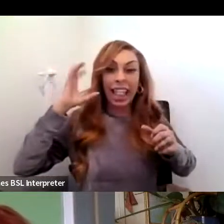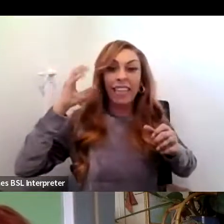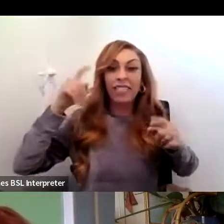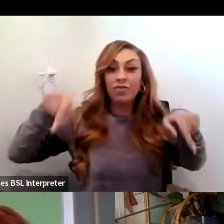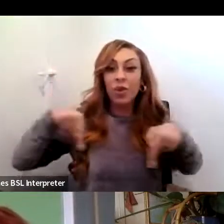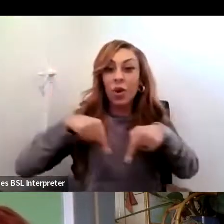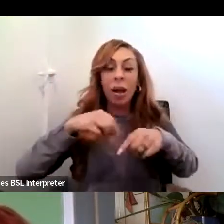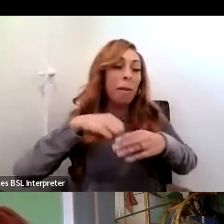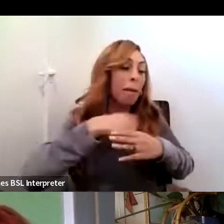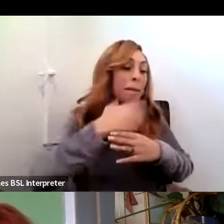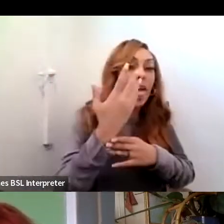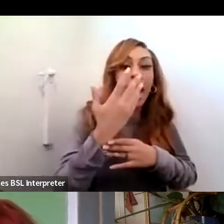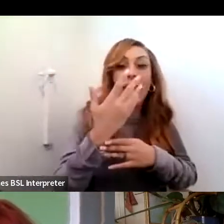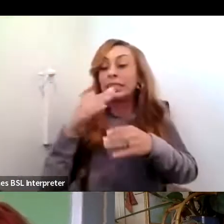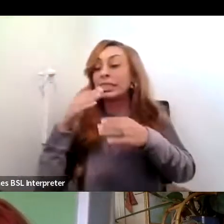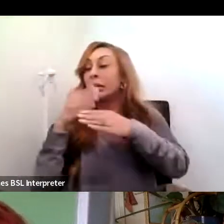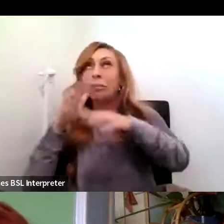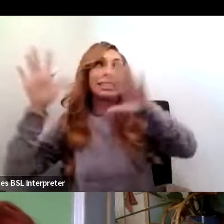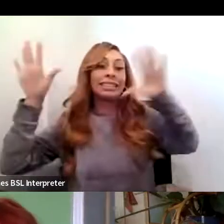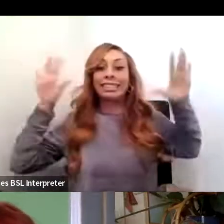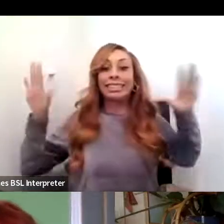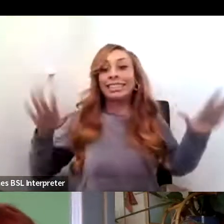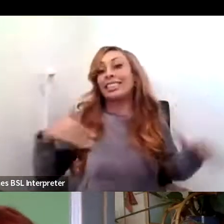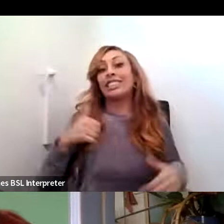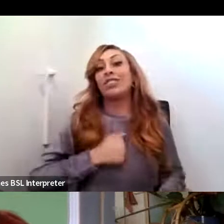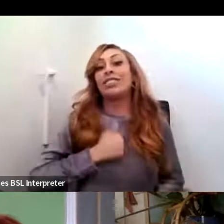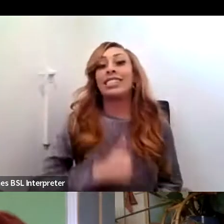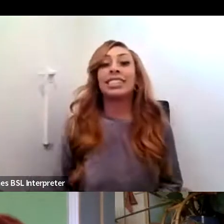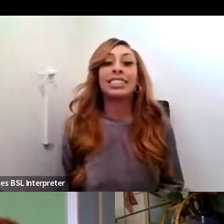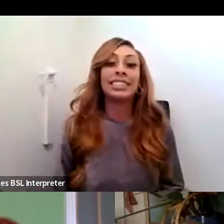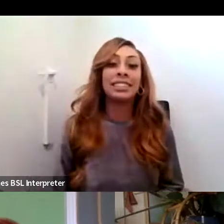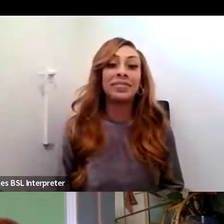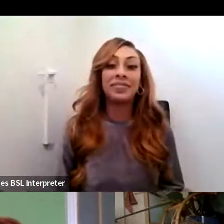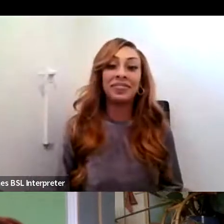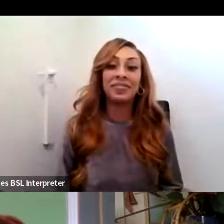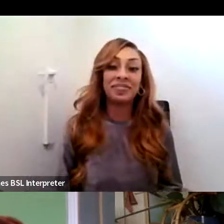it's quite busy in the background, I'm sorry. Fantastic, thank you very much, everyone.